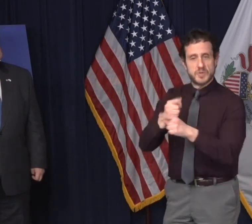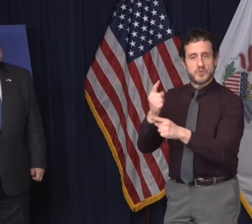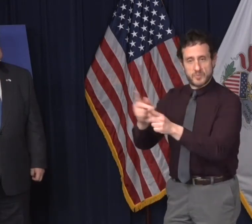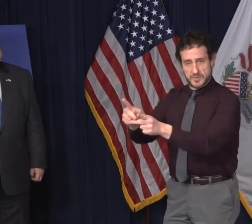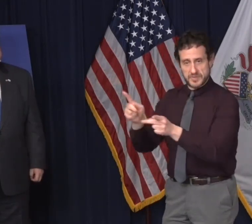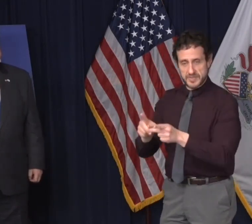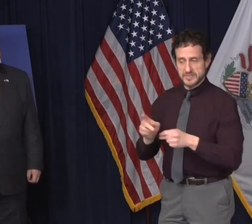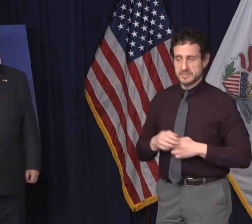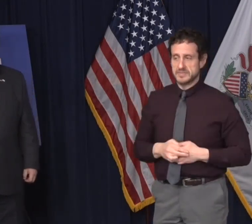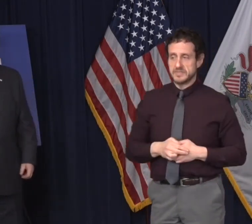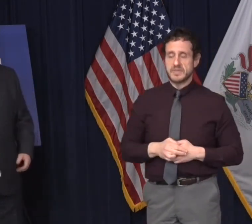ELECTRONIC TRANSMISSION OF